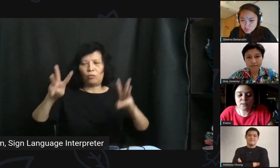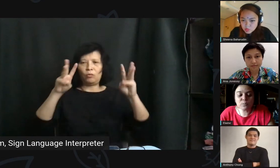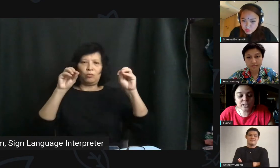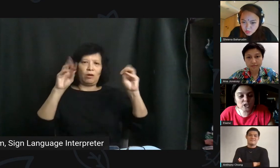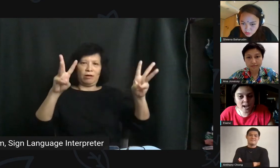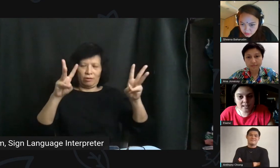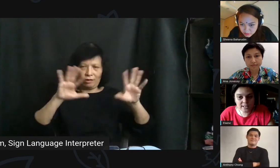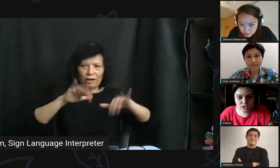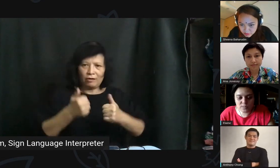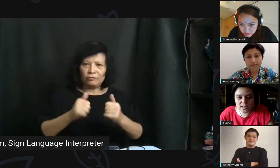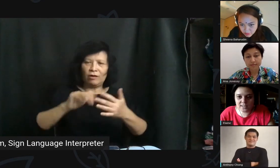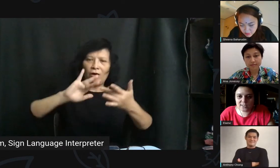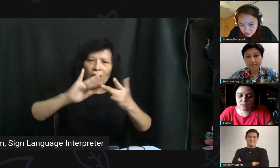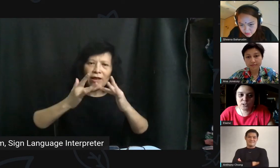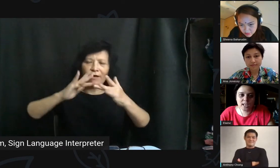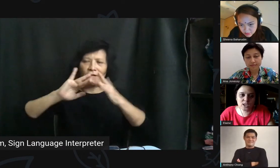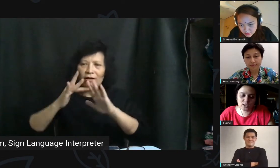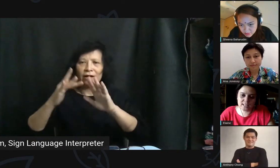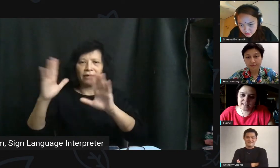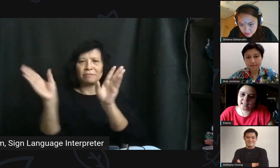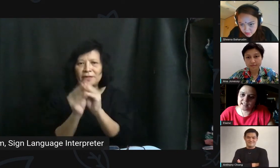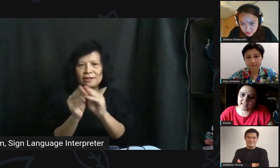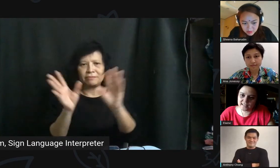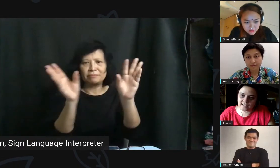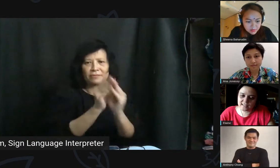It was a challenge because communication isn’t easy.